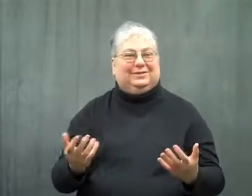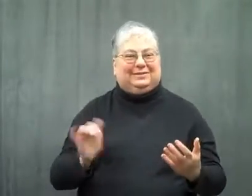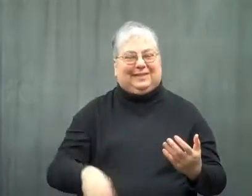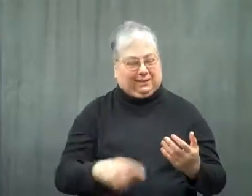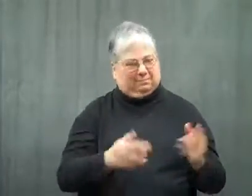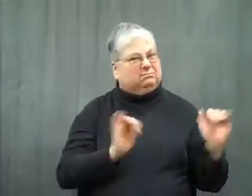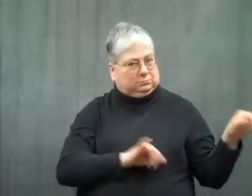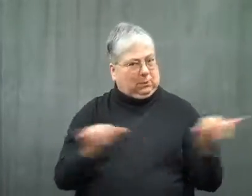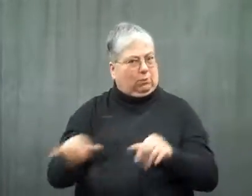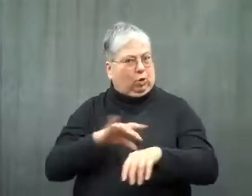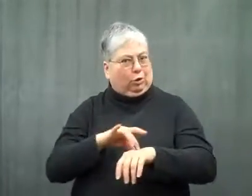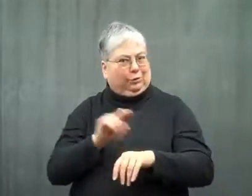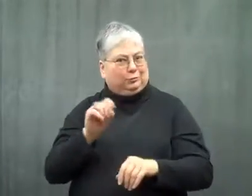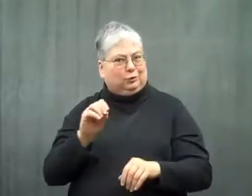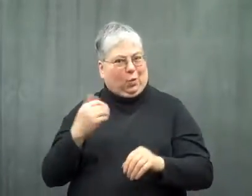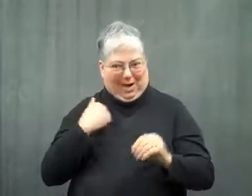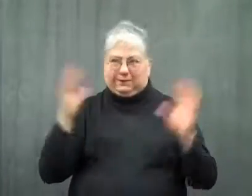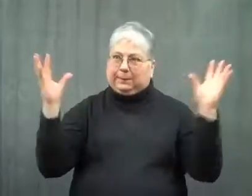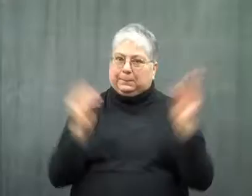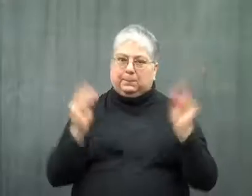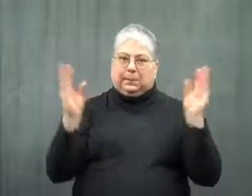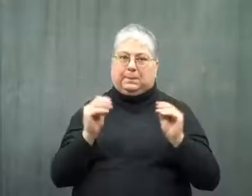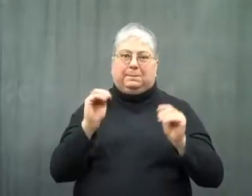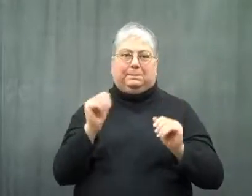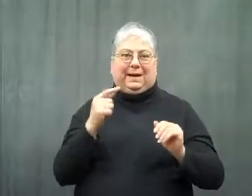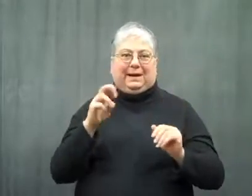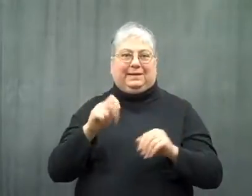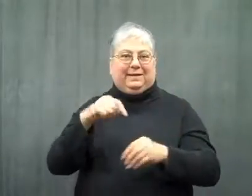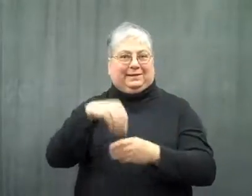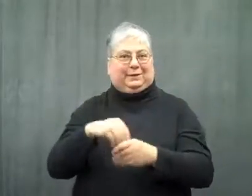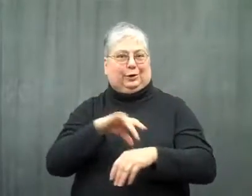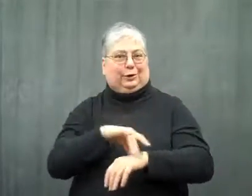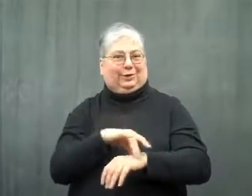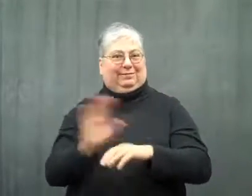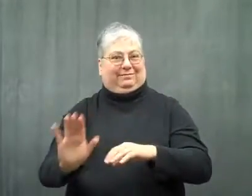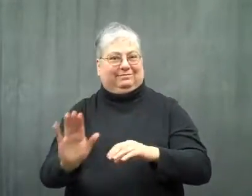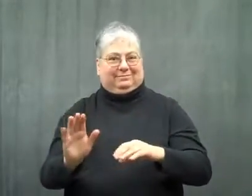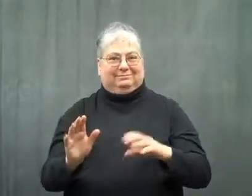The earth works the same way, there is a magnetic force in it.